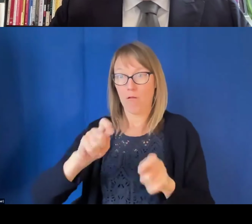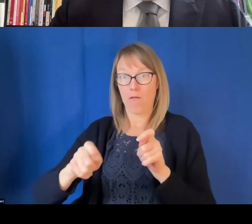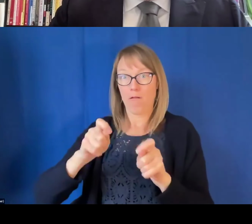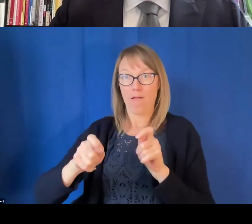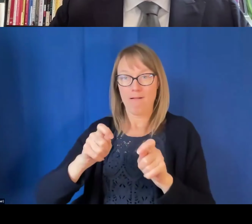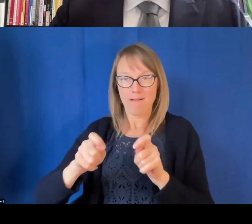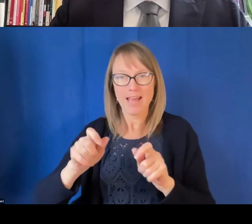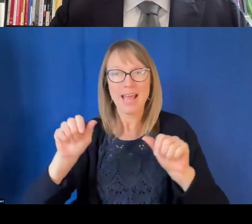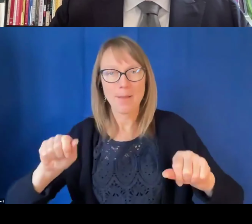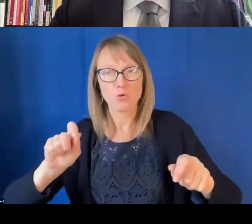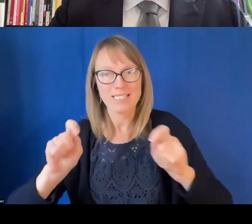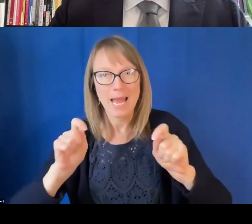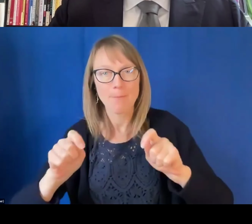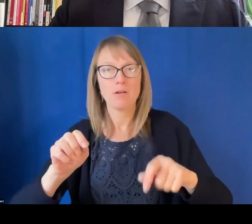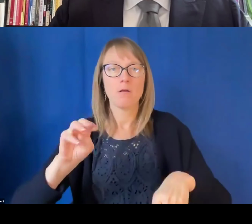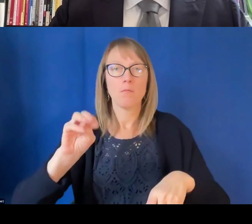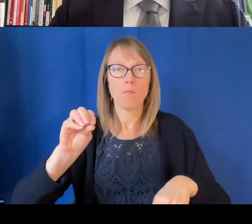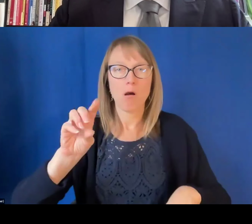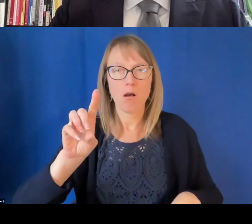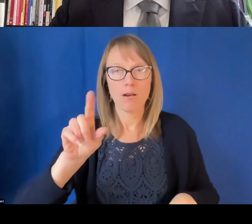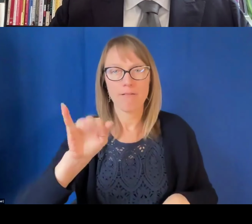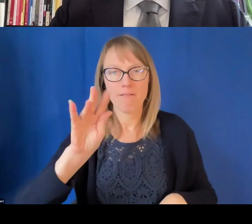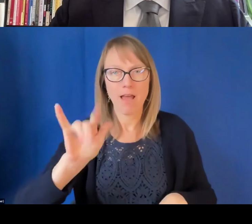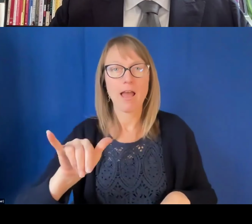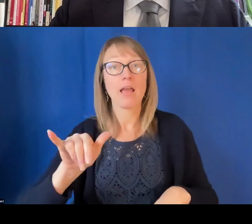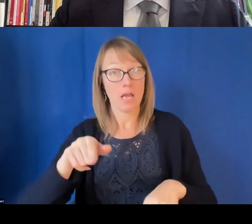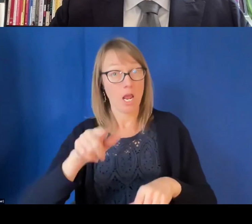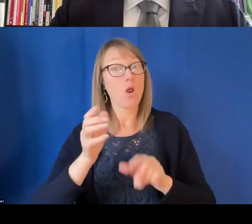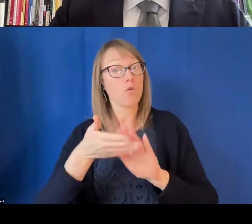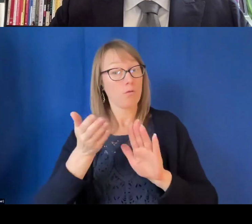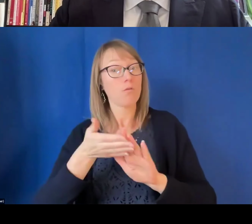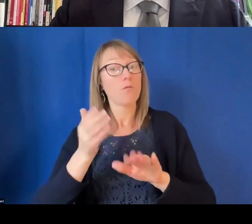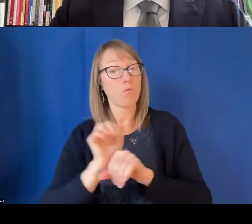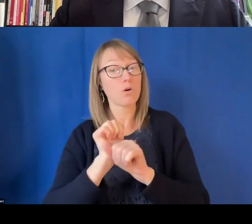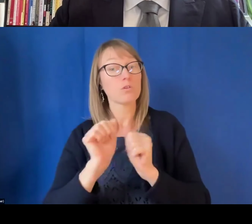and it actually works with like a hybrid meeting. But nowadays we use so many hybrid meetings